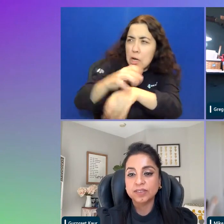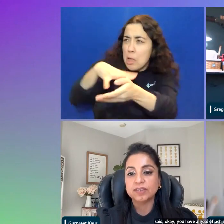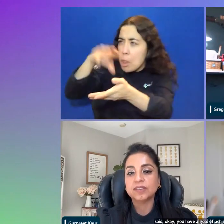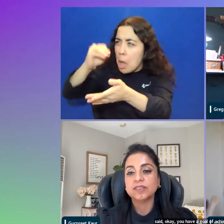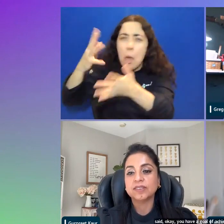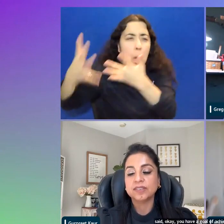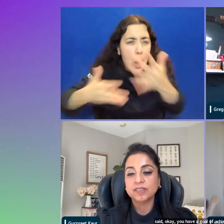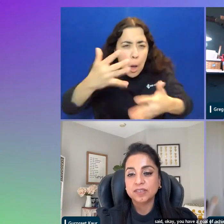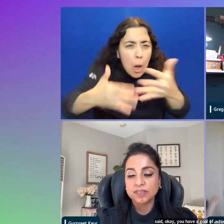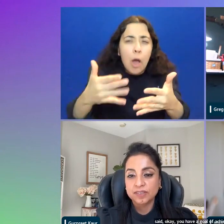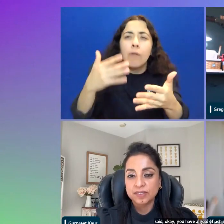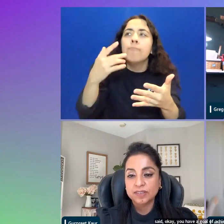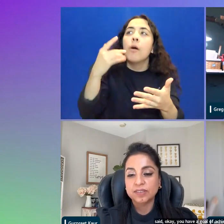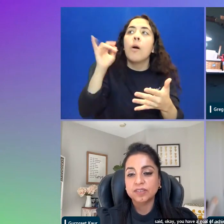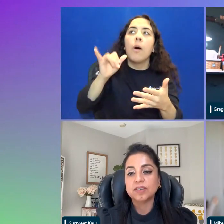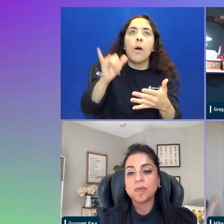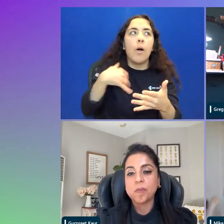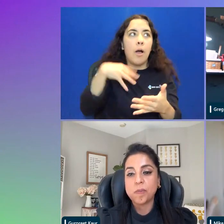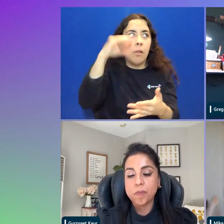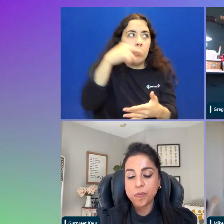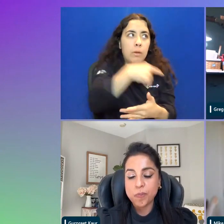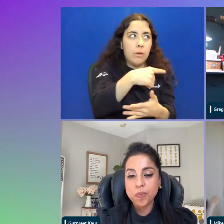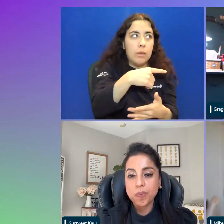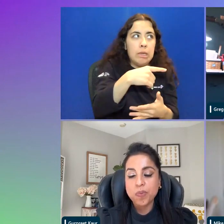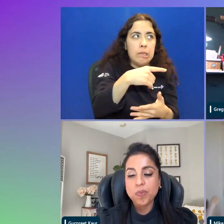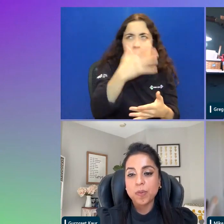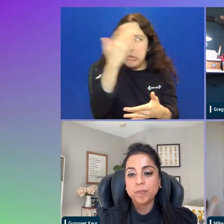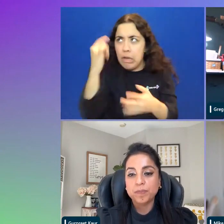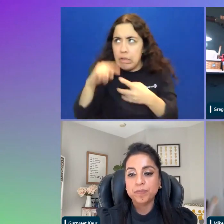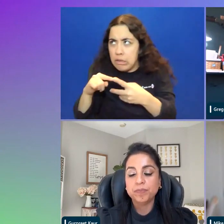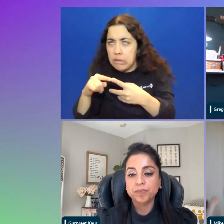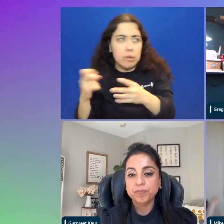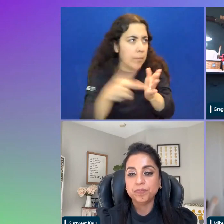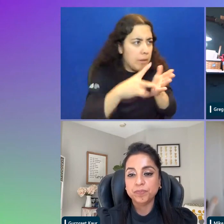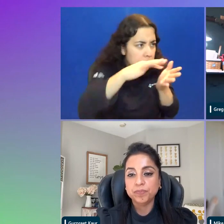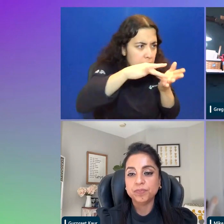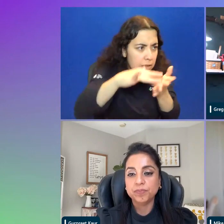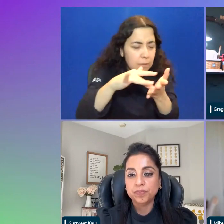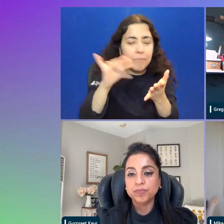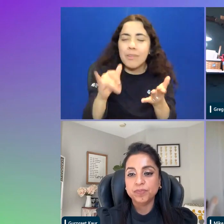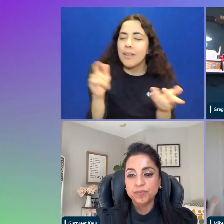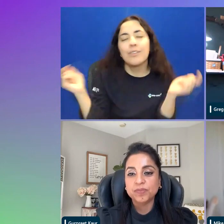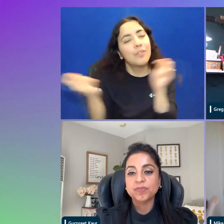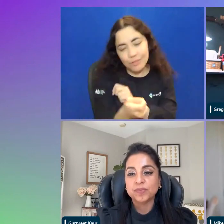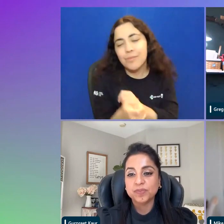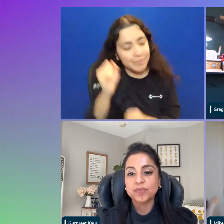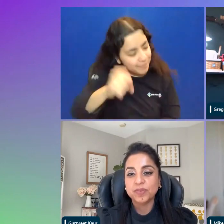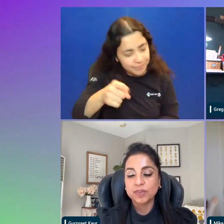why that was taught this way and what I didn't learn. I need to go back for. And it just made and that's what changed. So